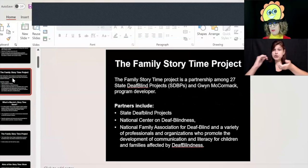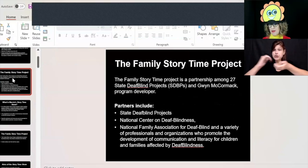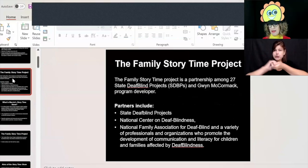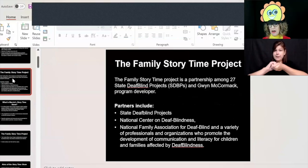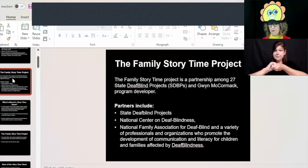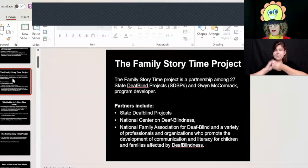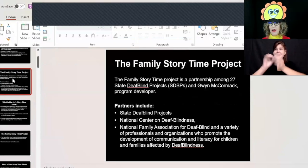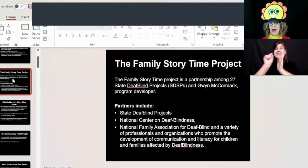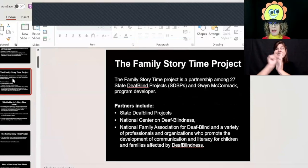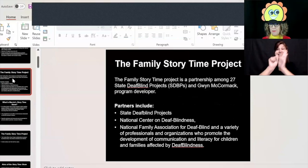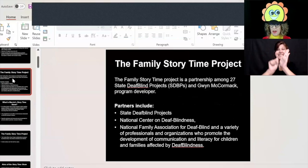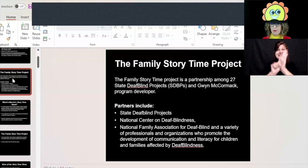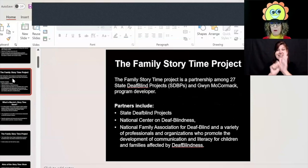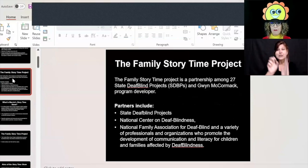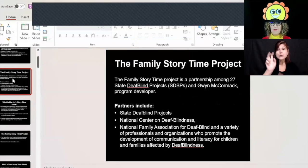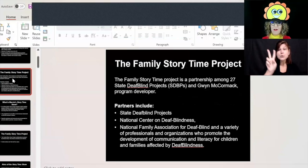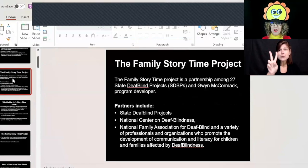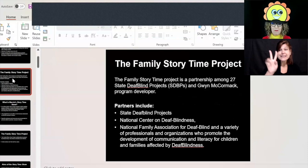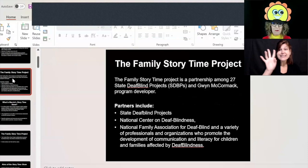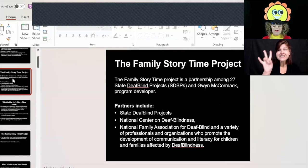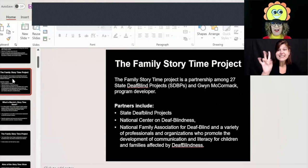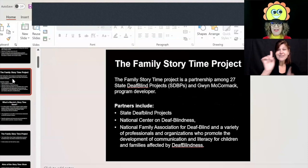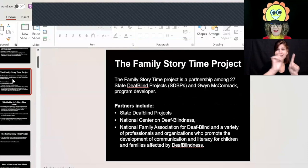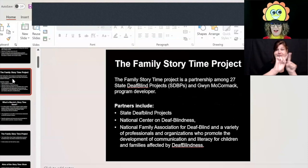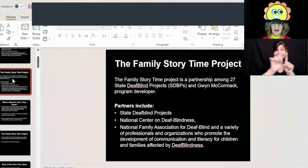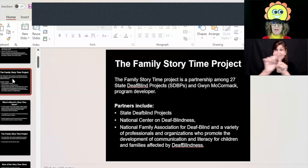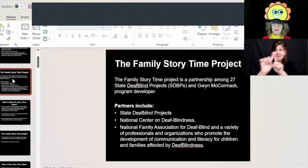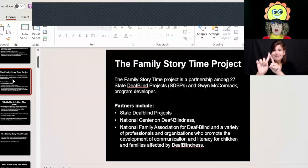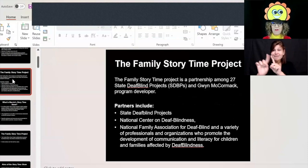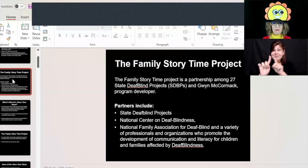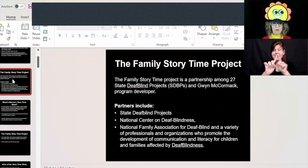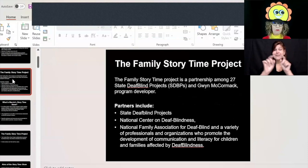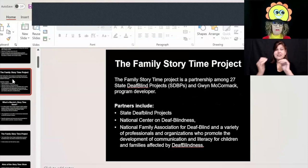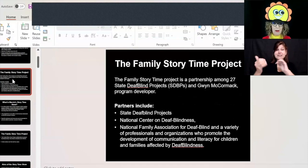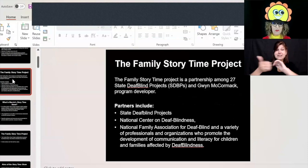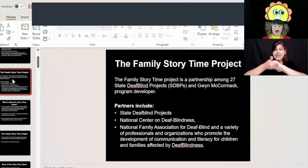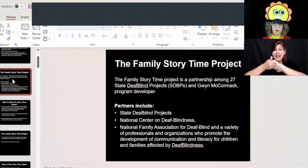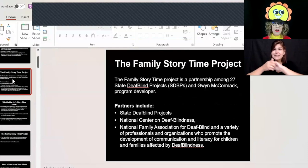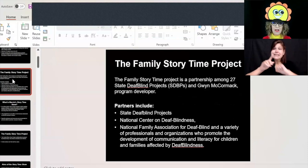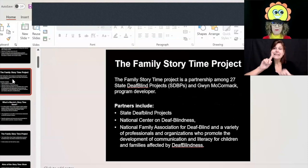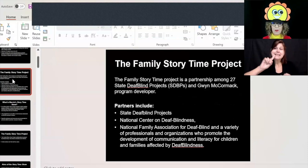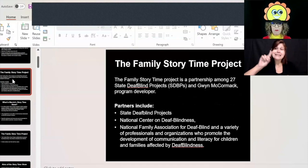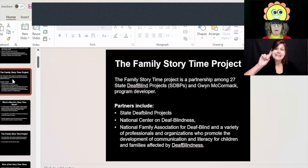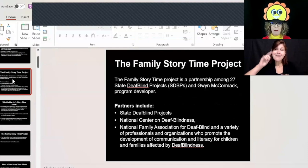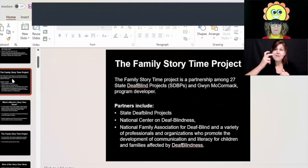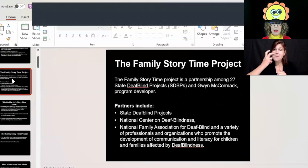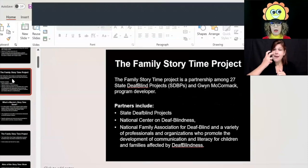and myself, and I'm the program developer or the creator of the "Marvin's Story Time Show" literacy program.